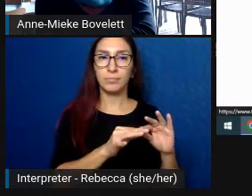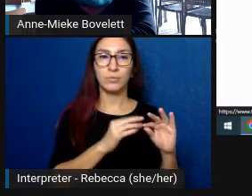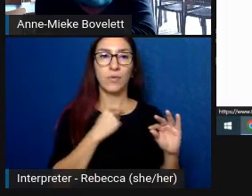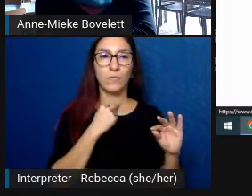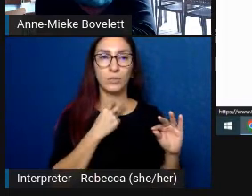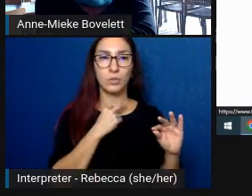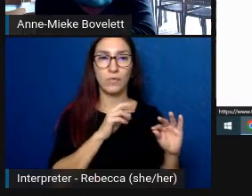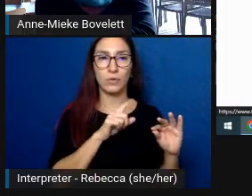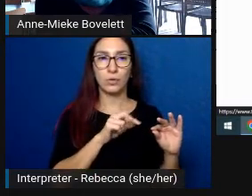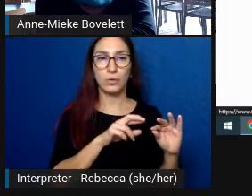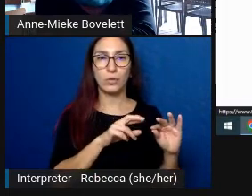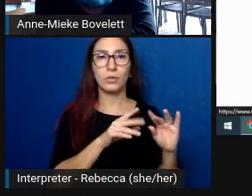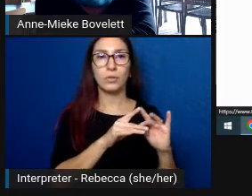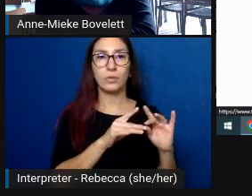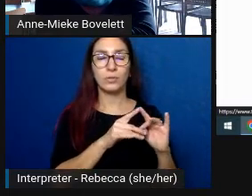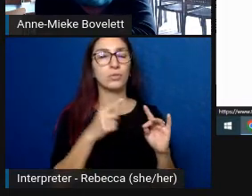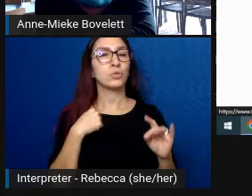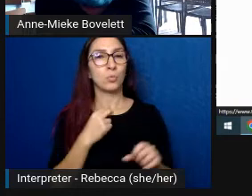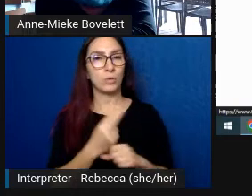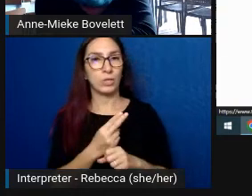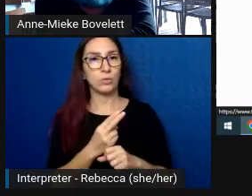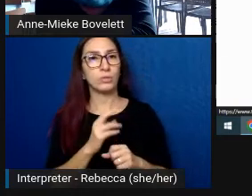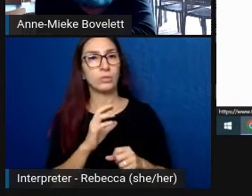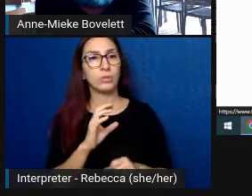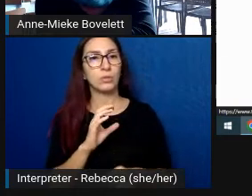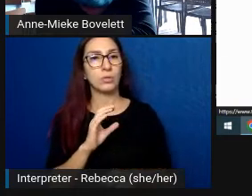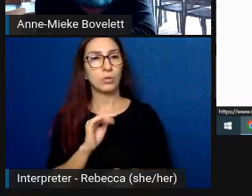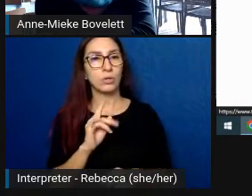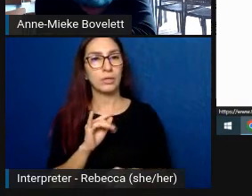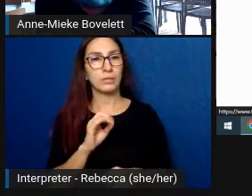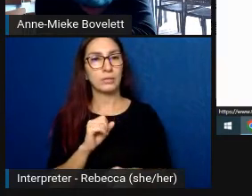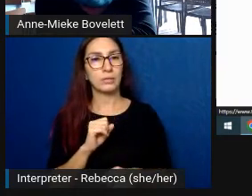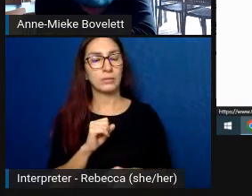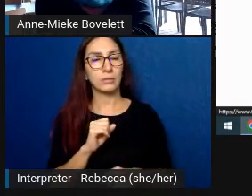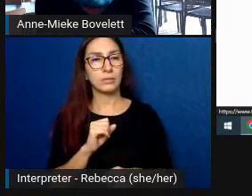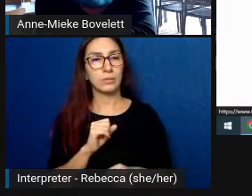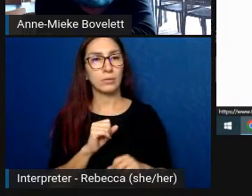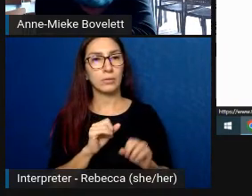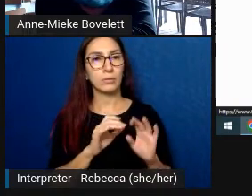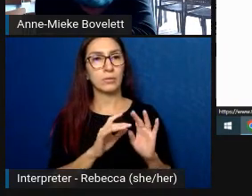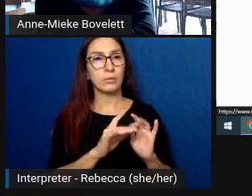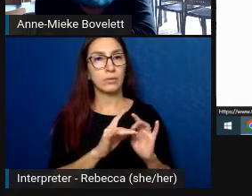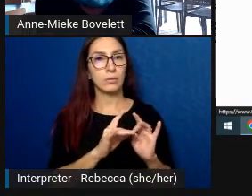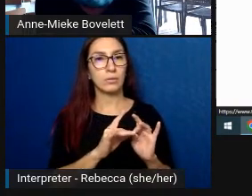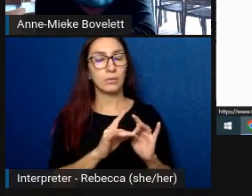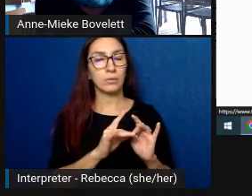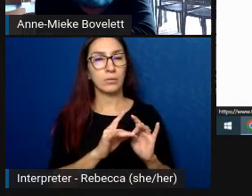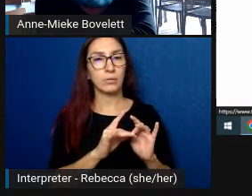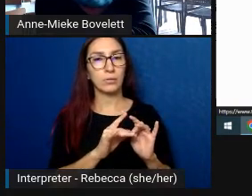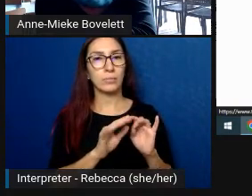[screen reader]